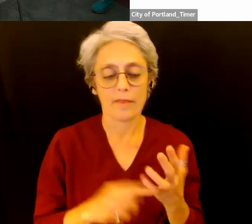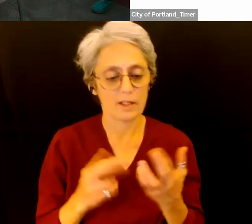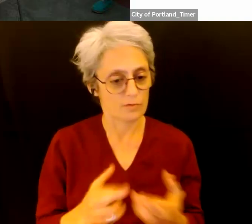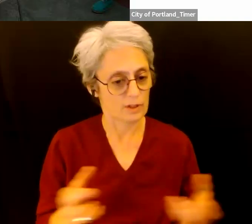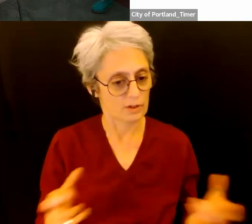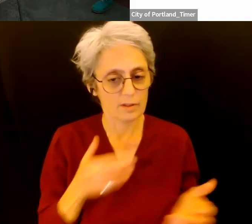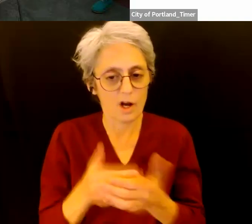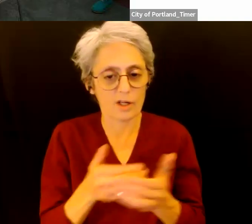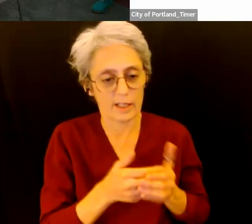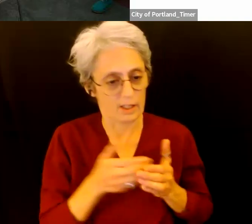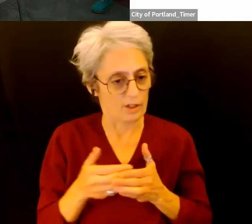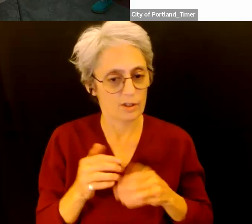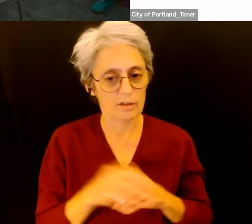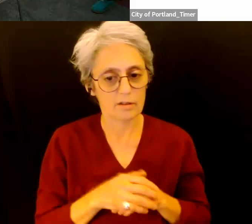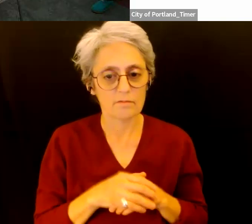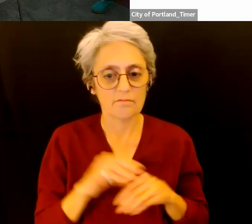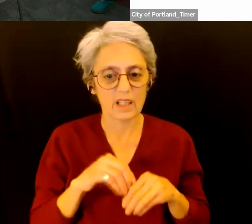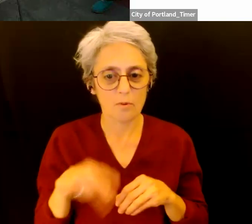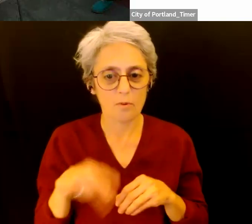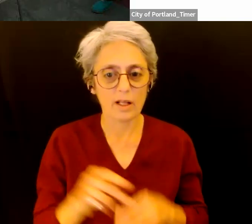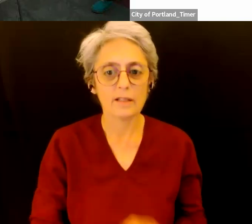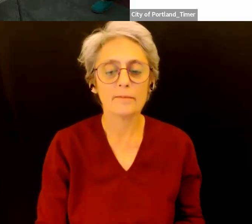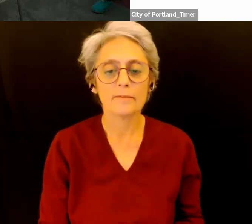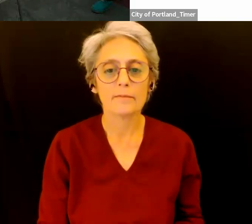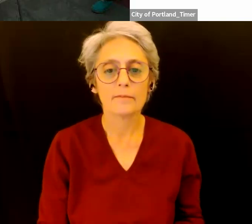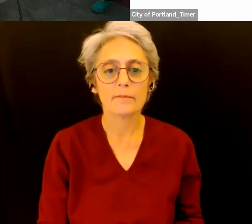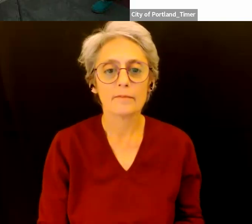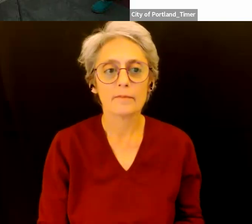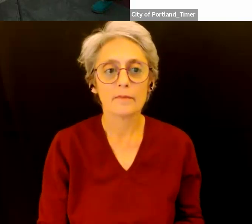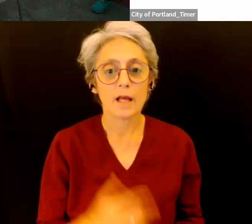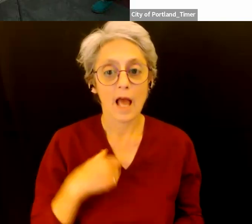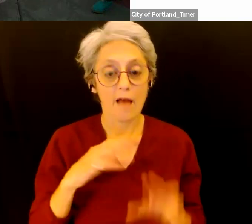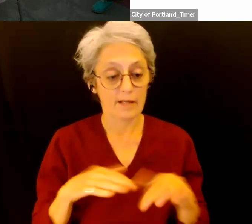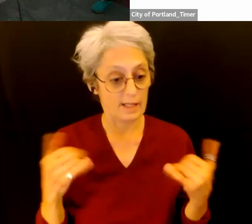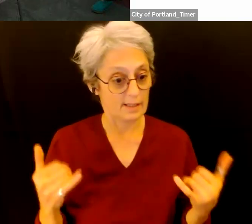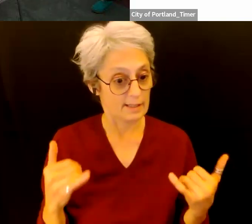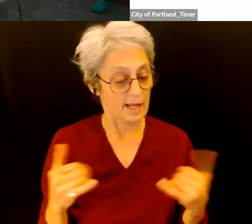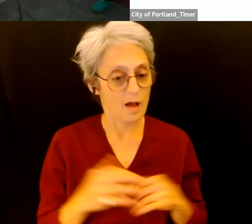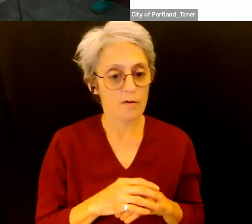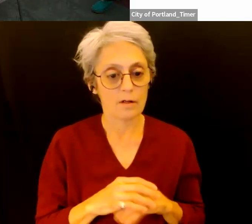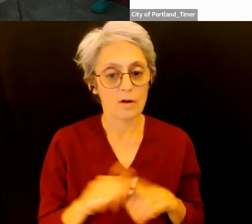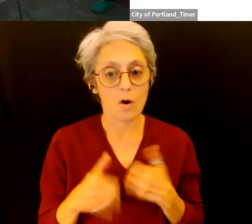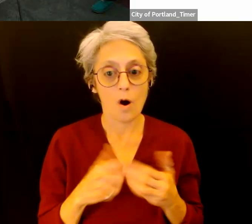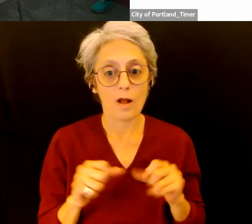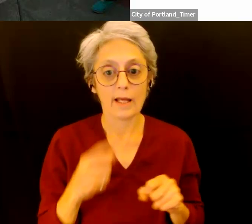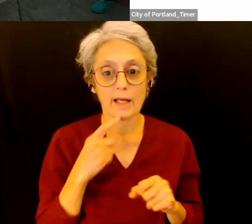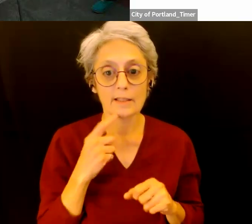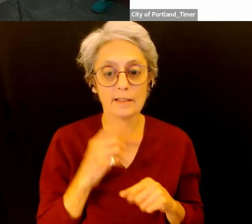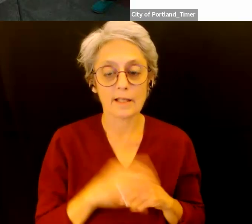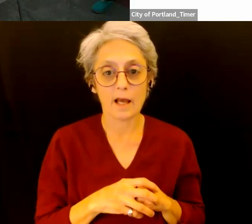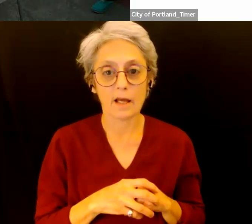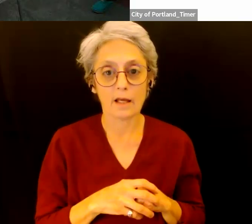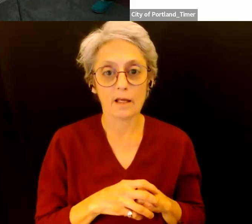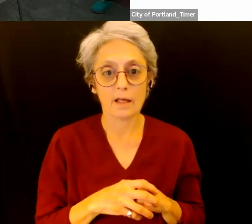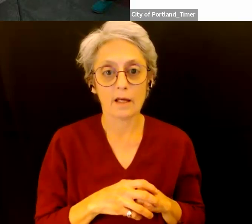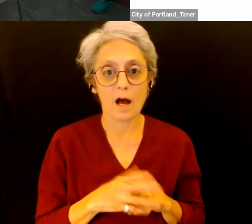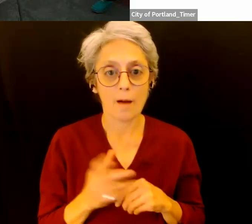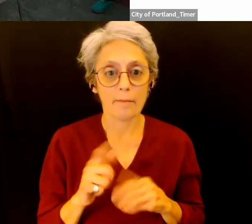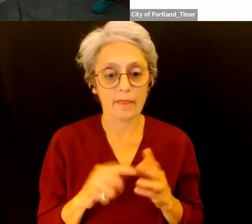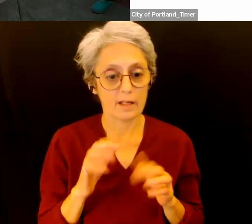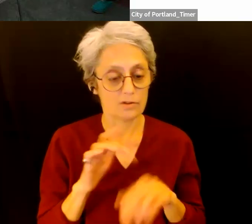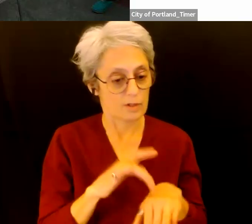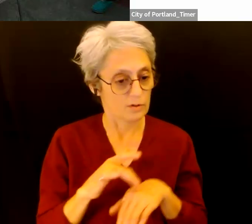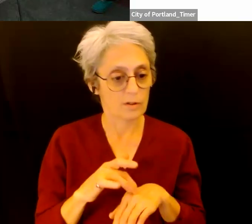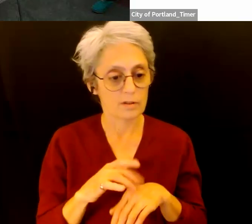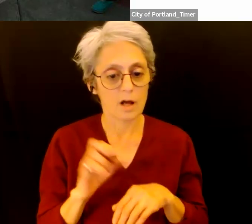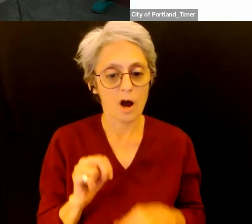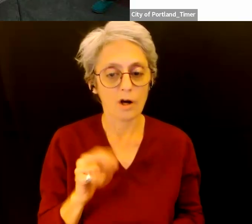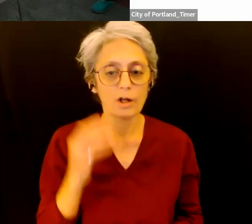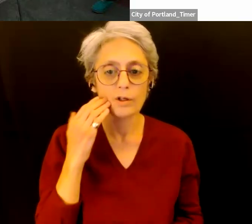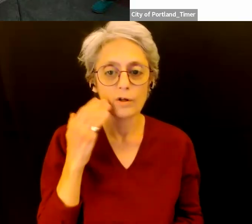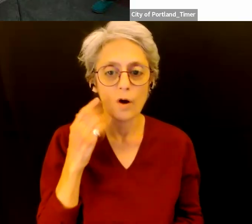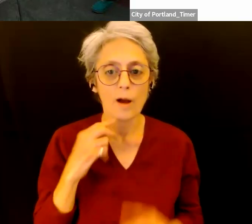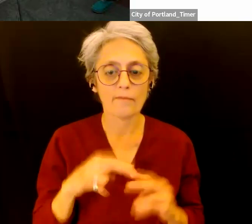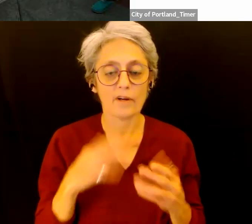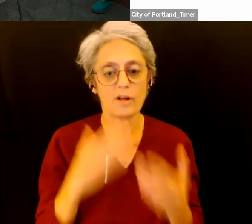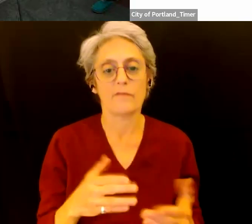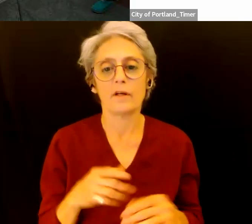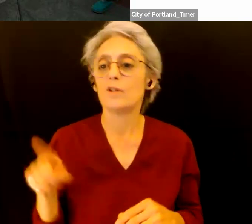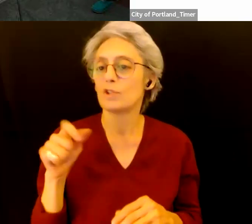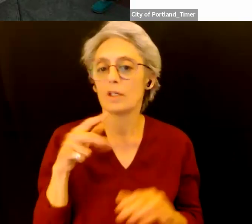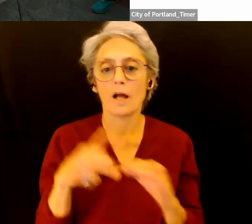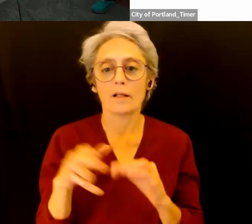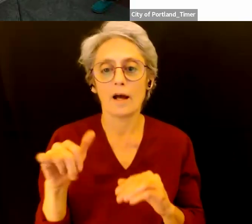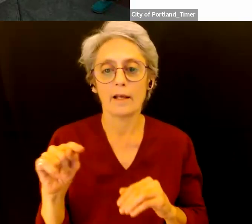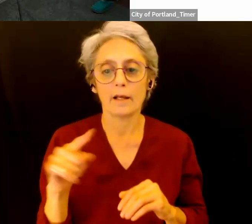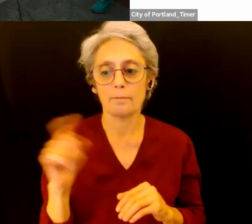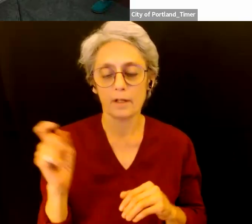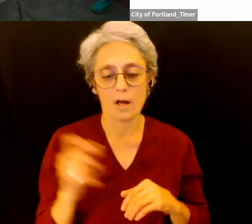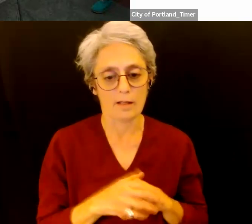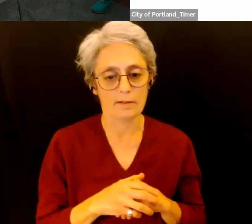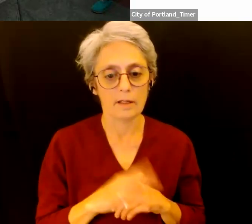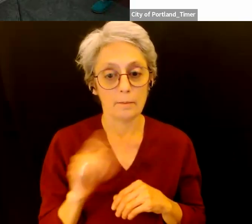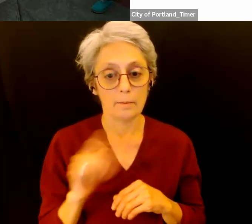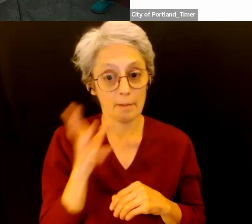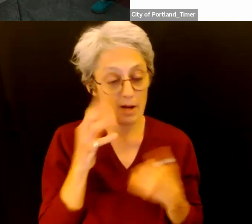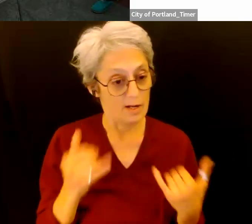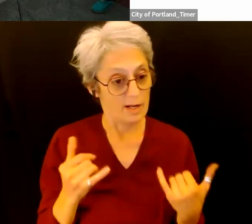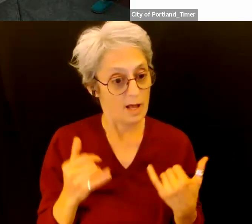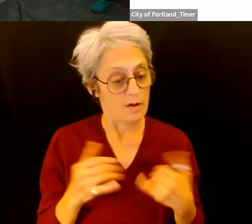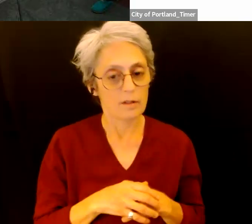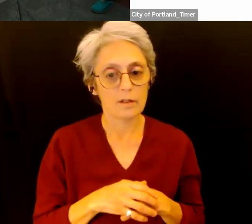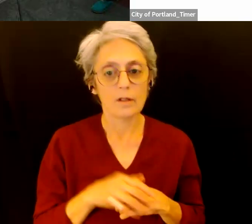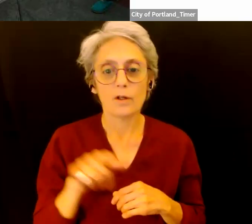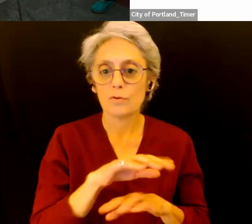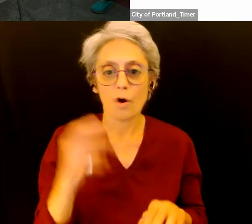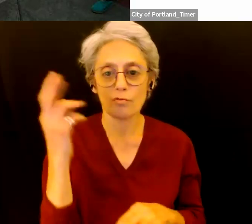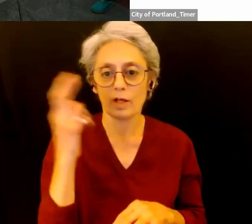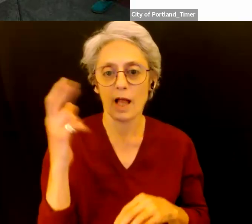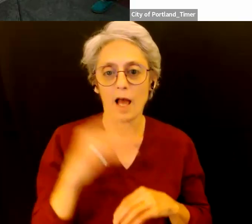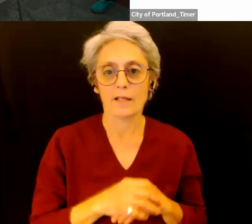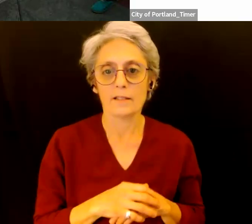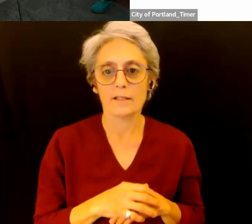You know in portland and you know having kids now All I can say, these resources are I'm very grateful and uh you shouldn't cut it because being a parent now, you don't realize how things hit you in the face.